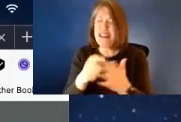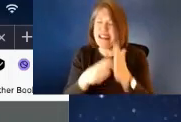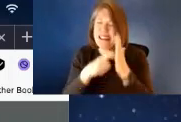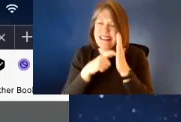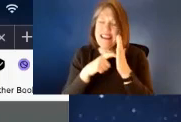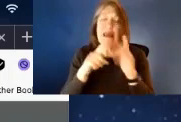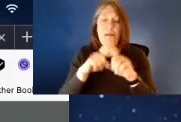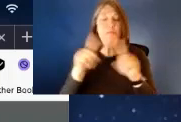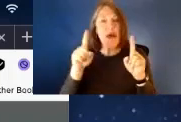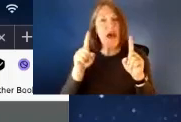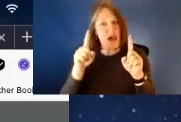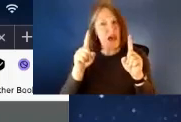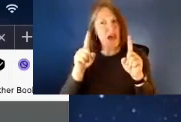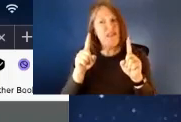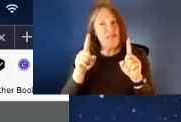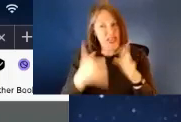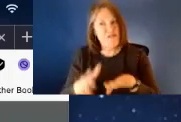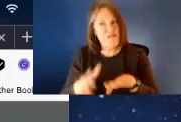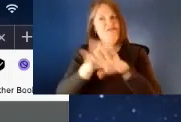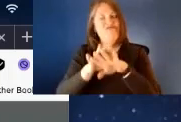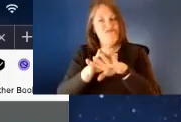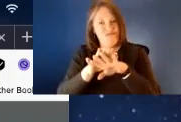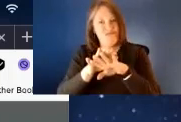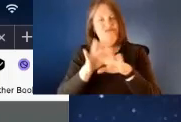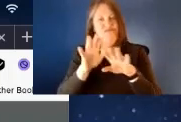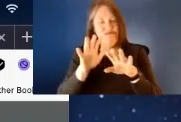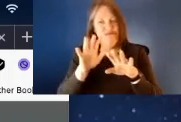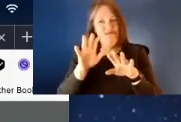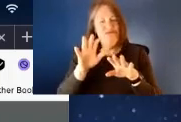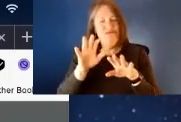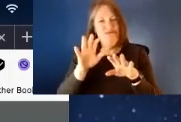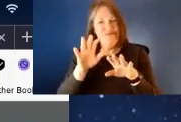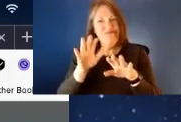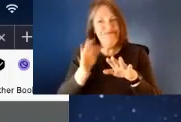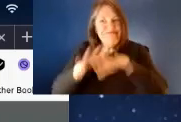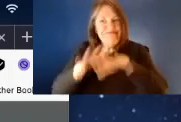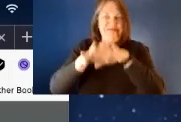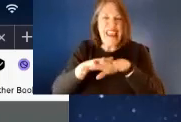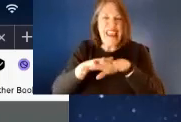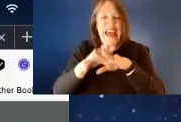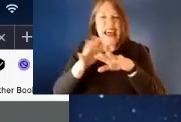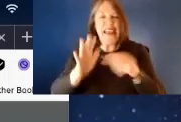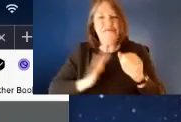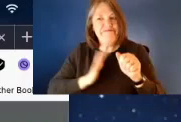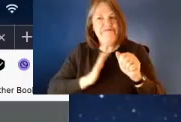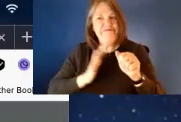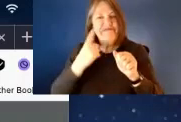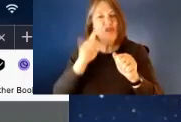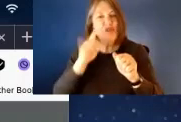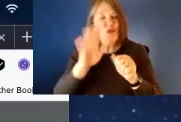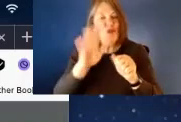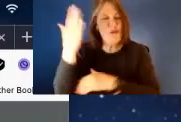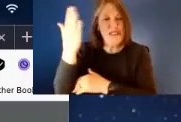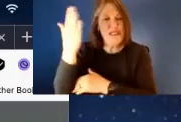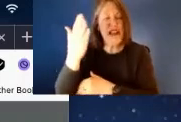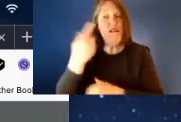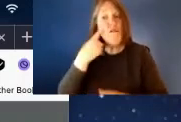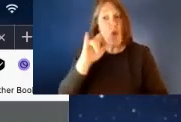another dimension to your research. 06:44:30 The format of a iPresentation is